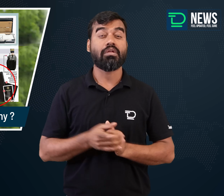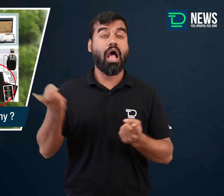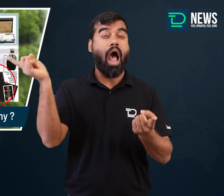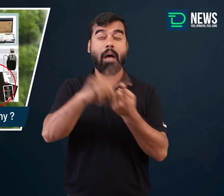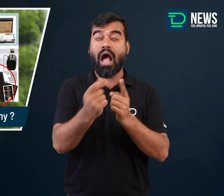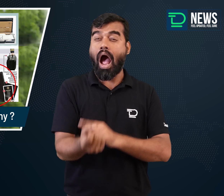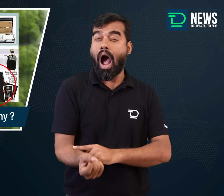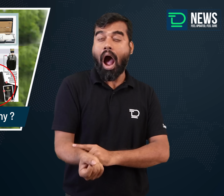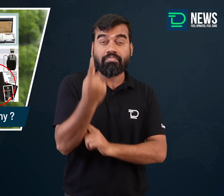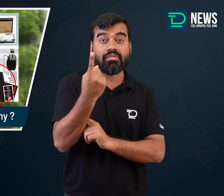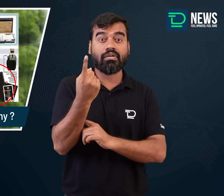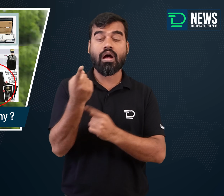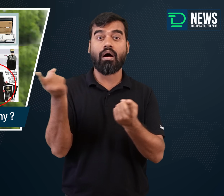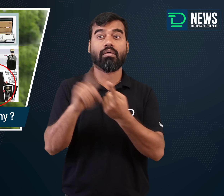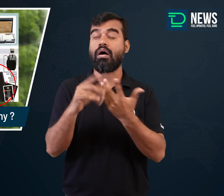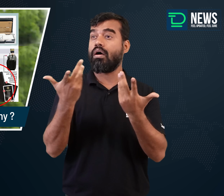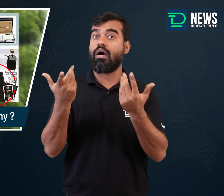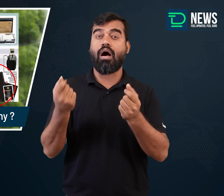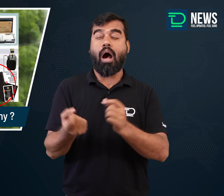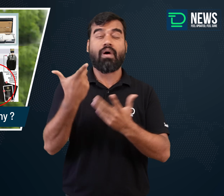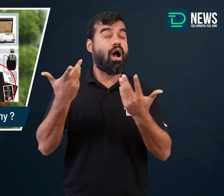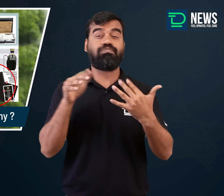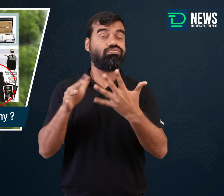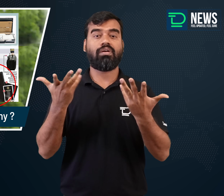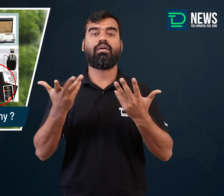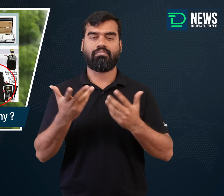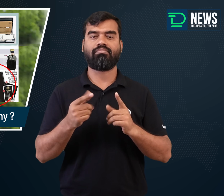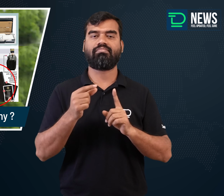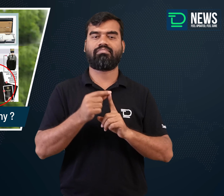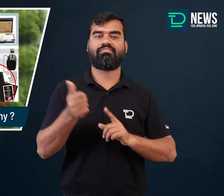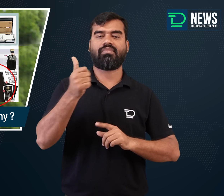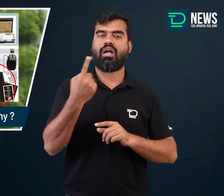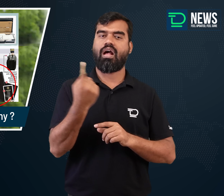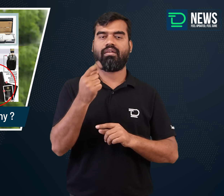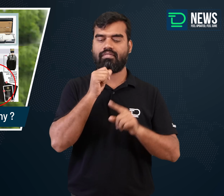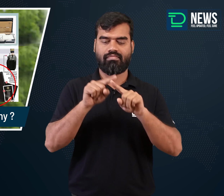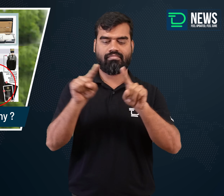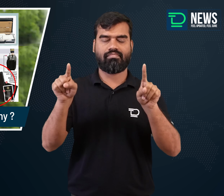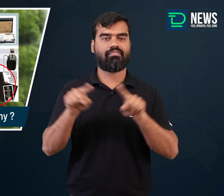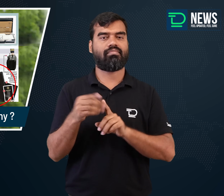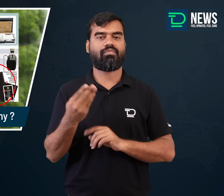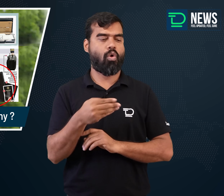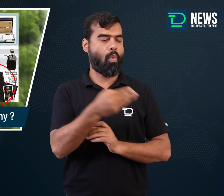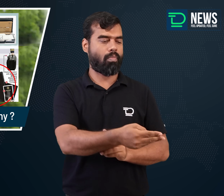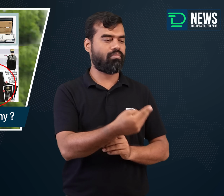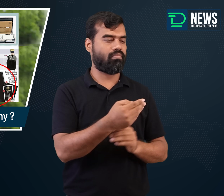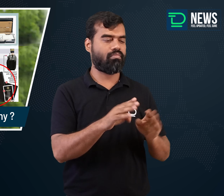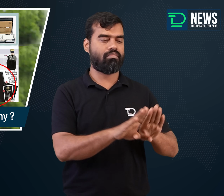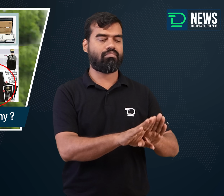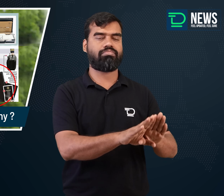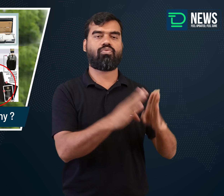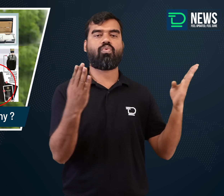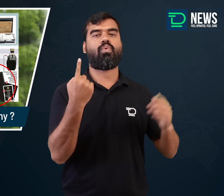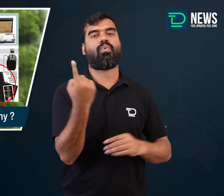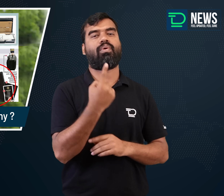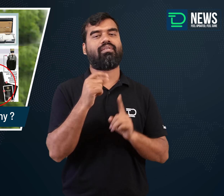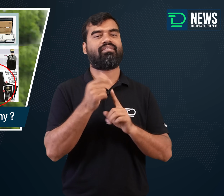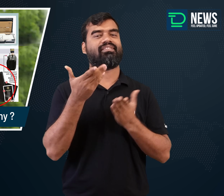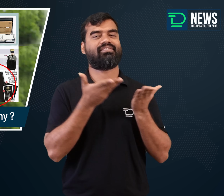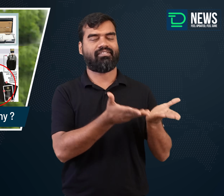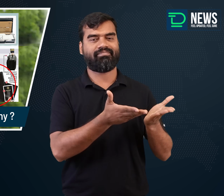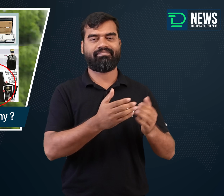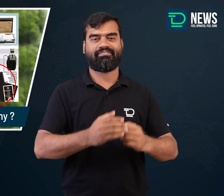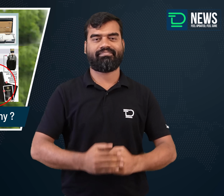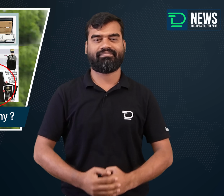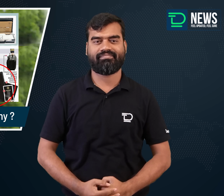The president will have one secret card as the key to open.